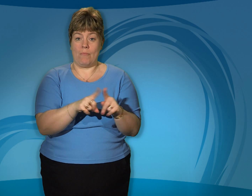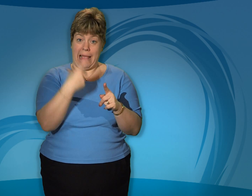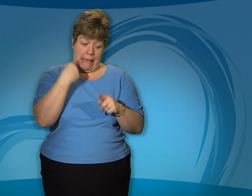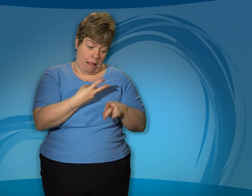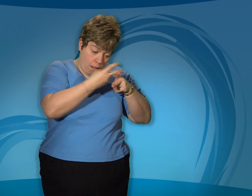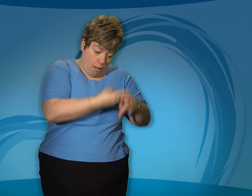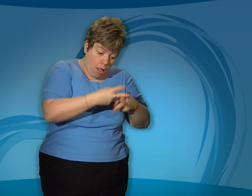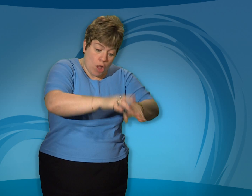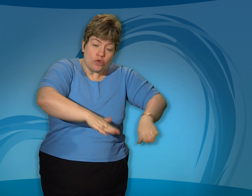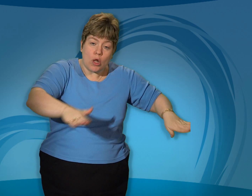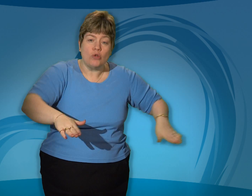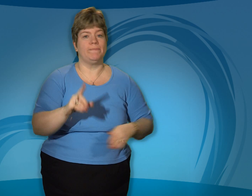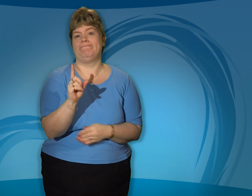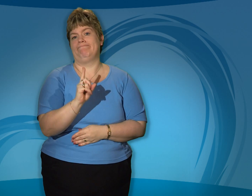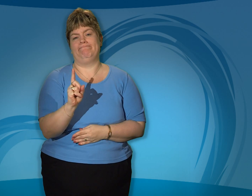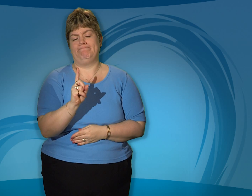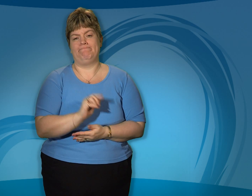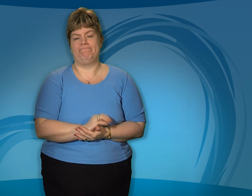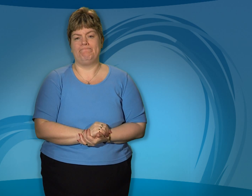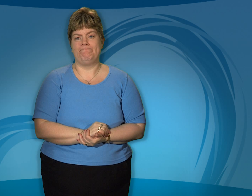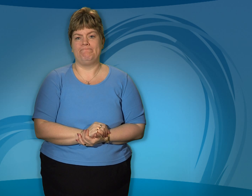Be responsible for small children.